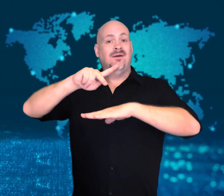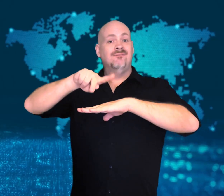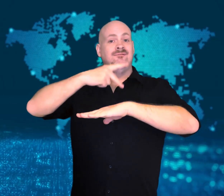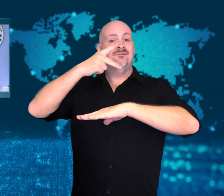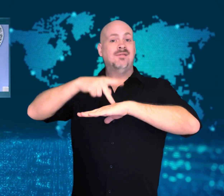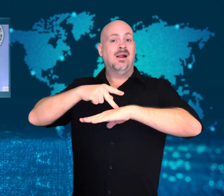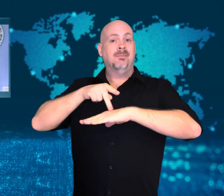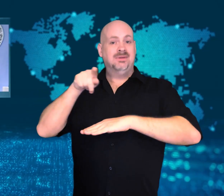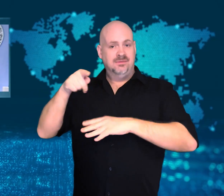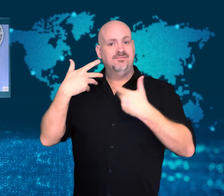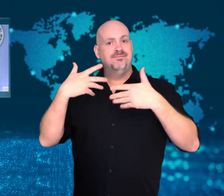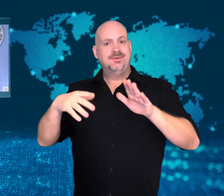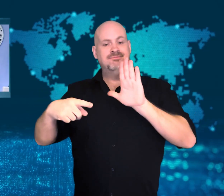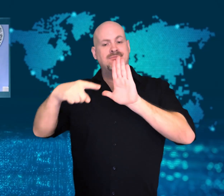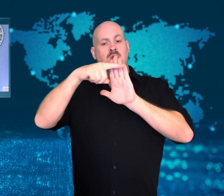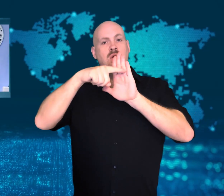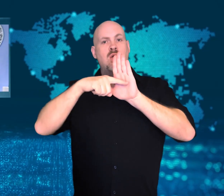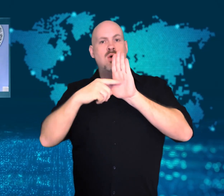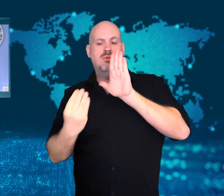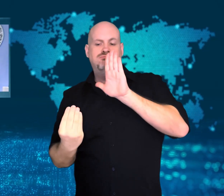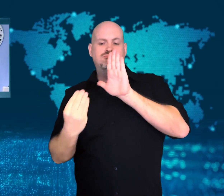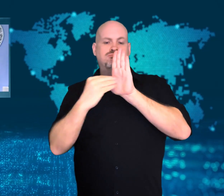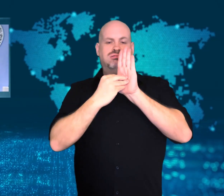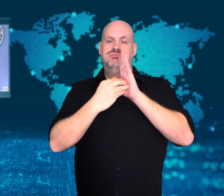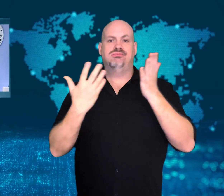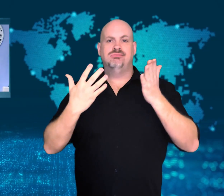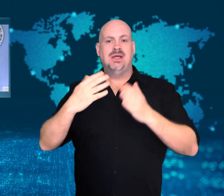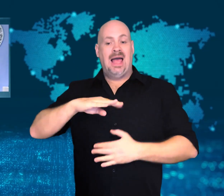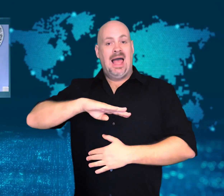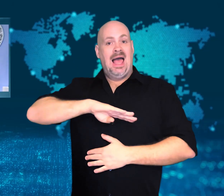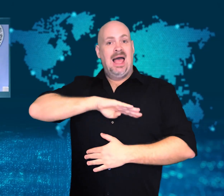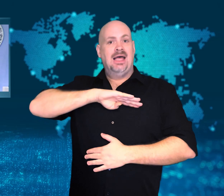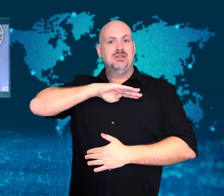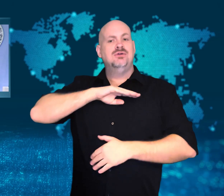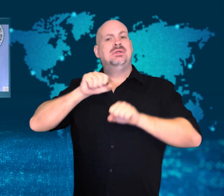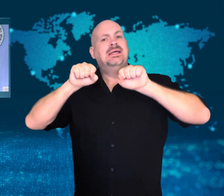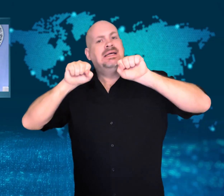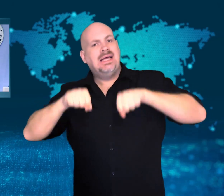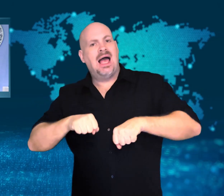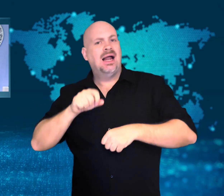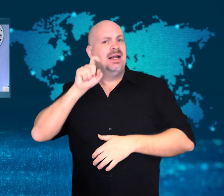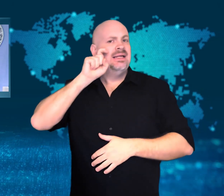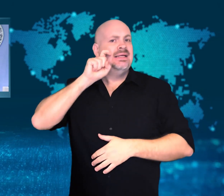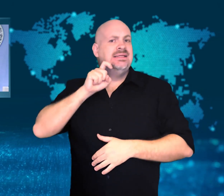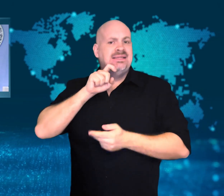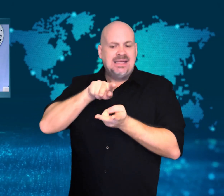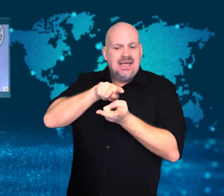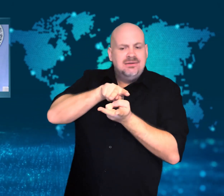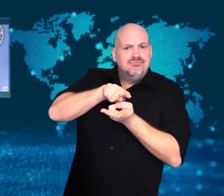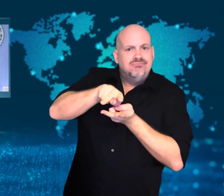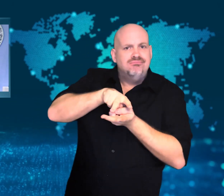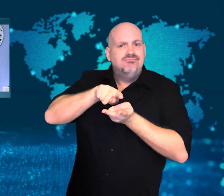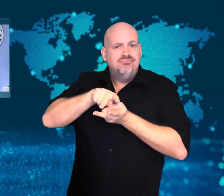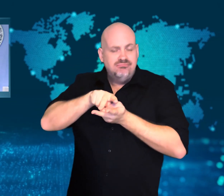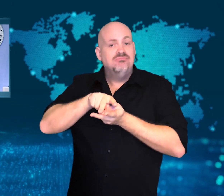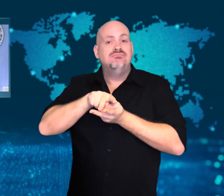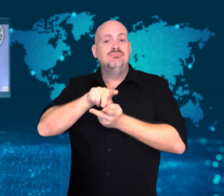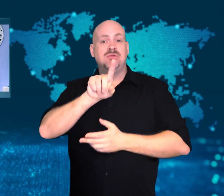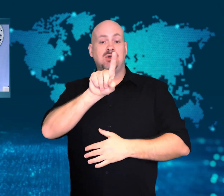[Gavin]: The Philippines has increased the minimum age of